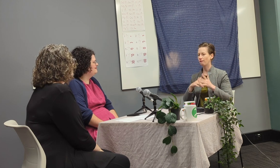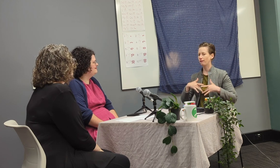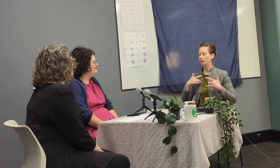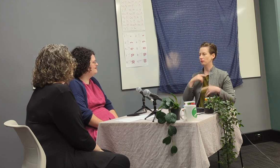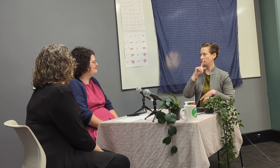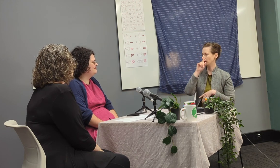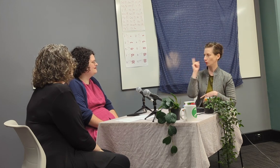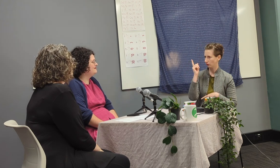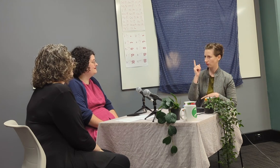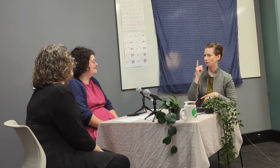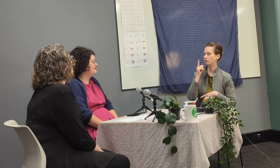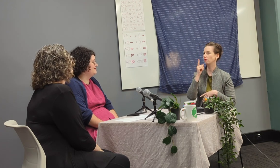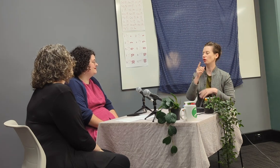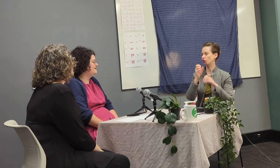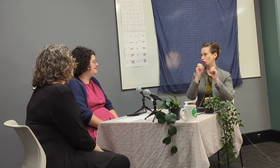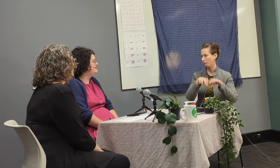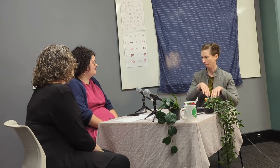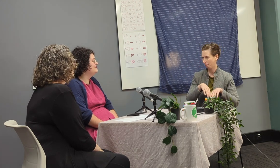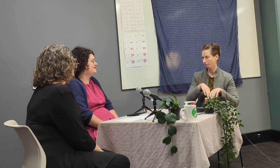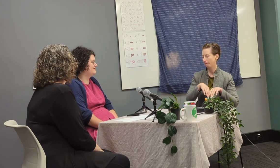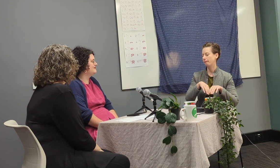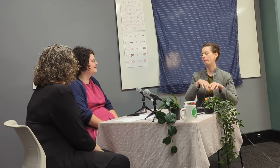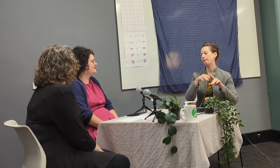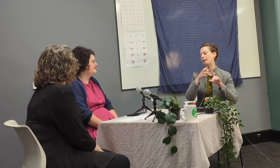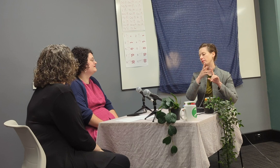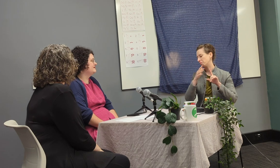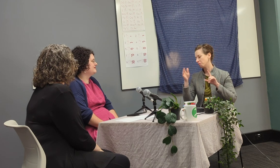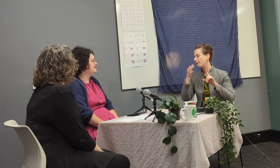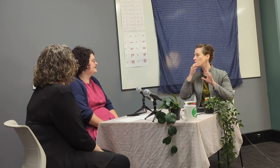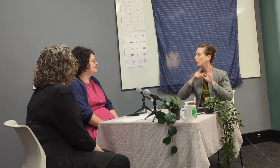I felt that I couldn’t do that and dropped it.